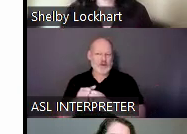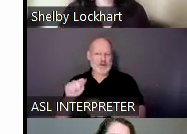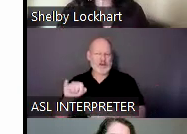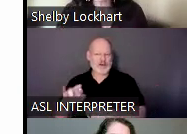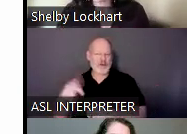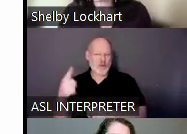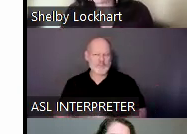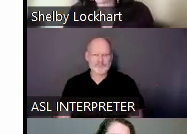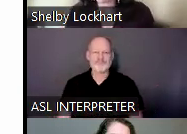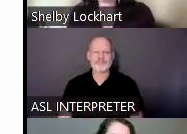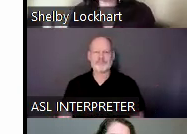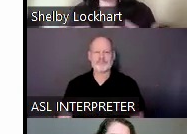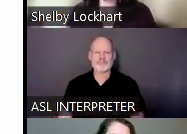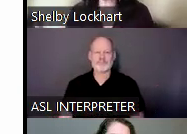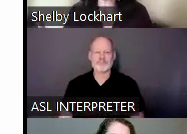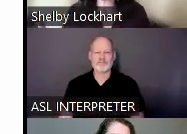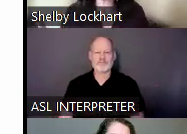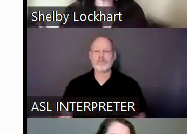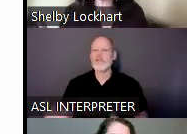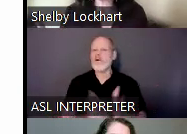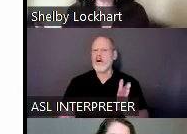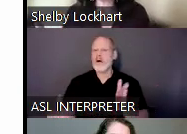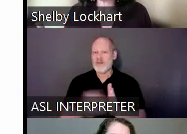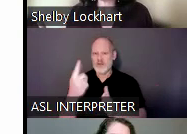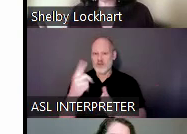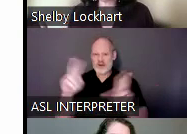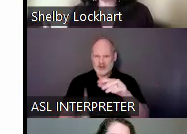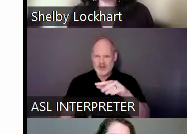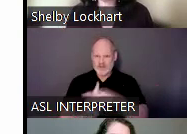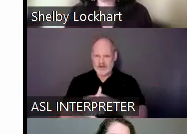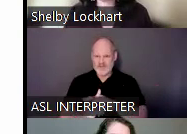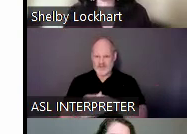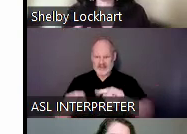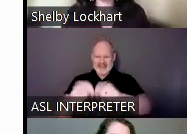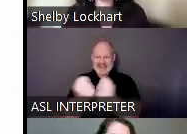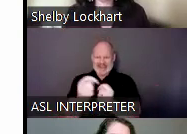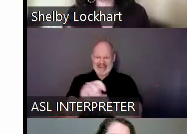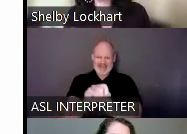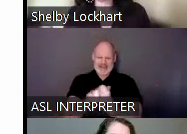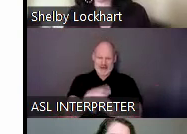A question that comes up often is who is on a Tier 1 attendance team? Who is talking about